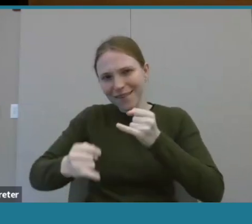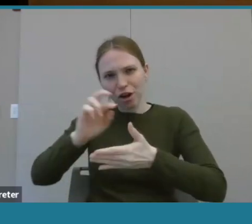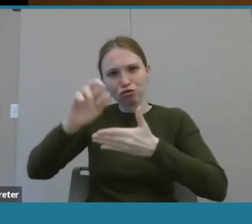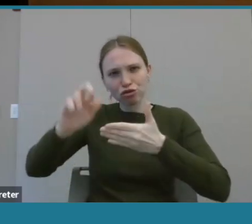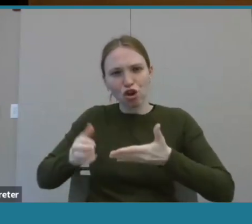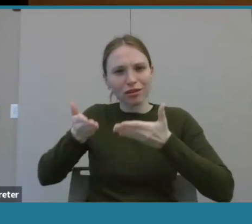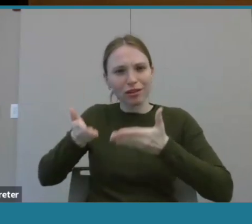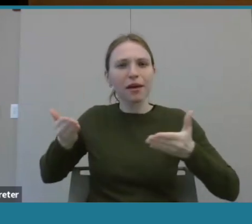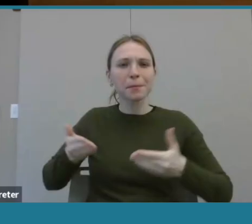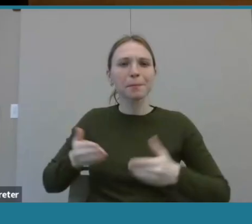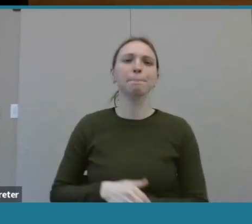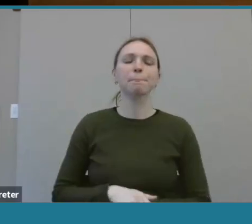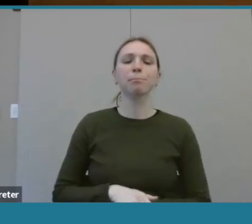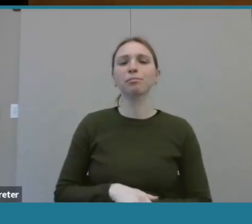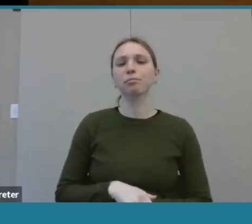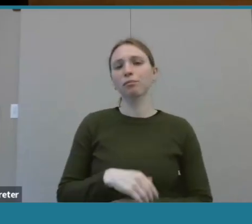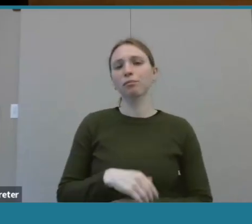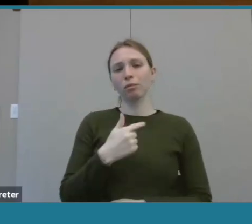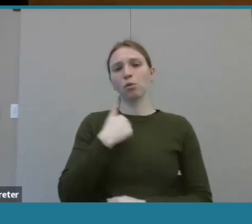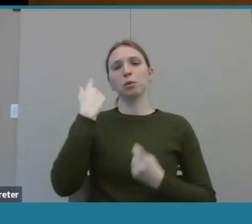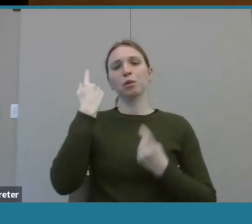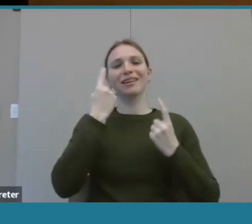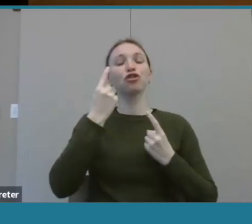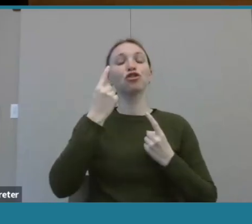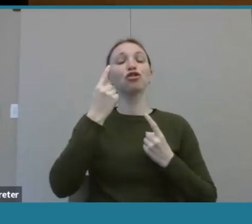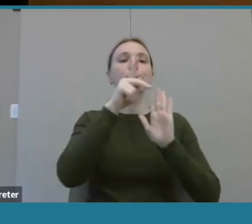One of the things we're thinking about was the principles of universal design,